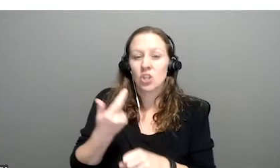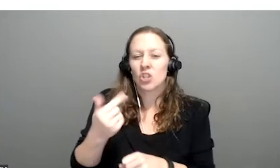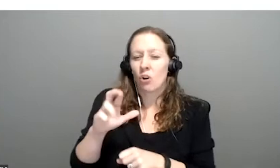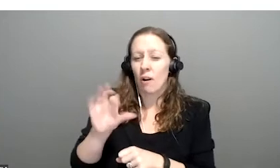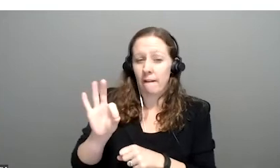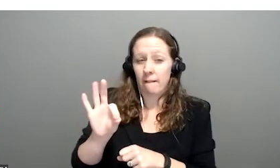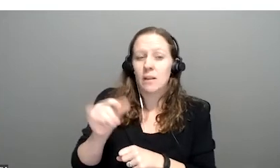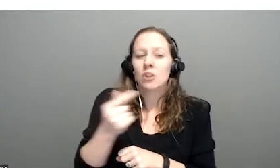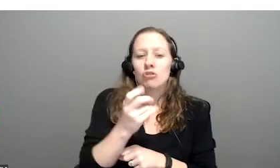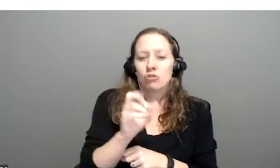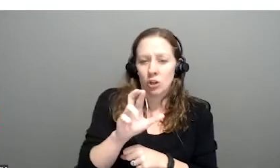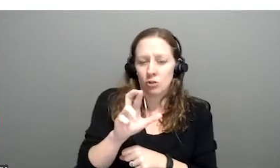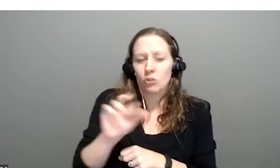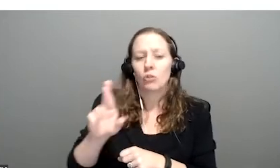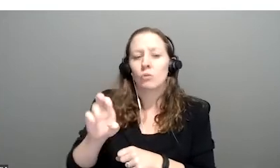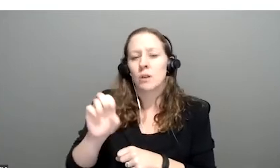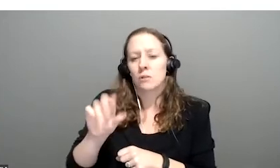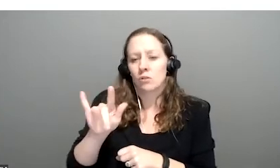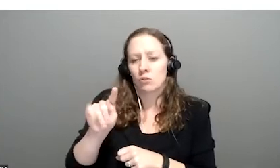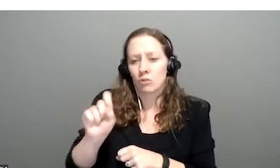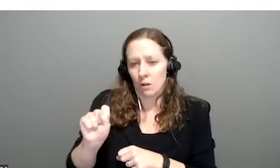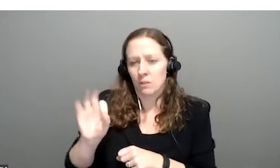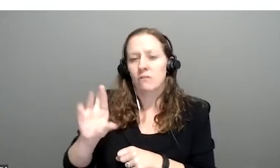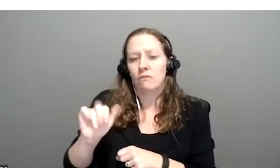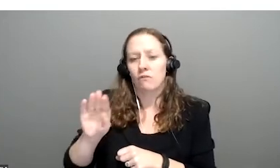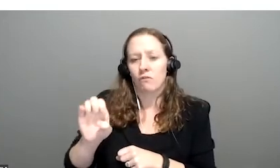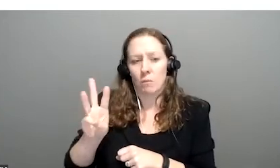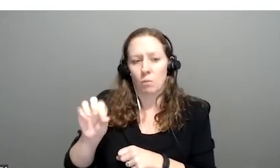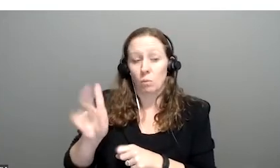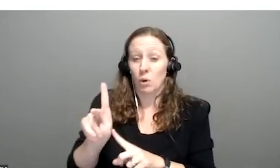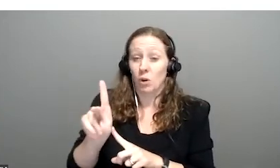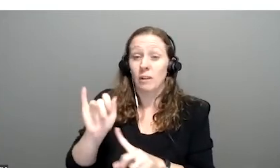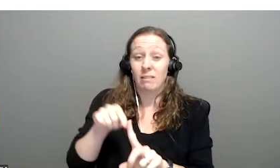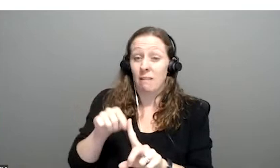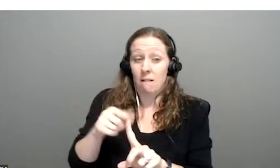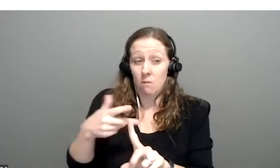government's vision for equality and inclusion. Under this framework the government identified key